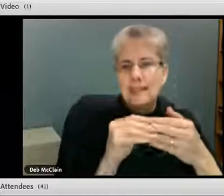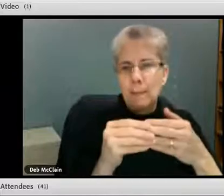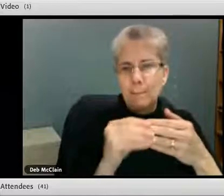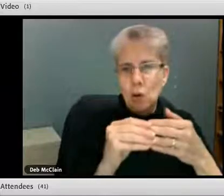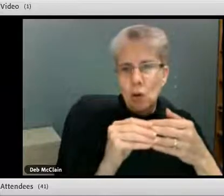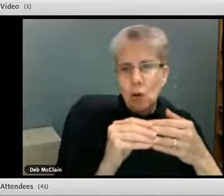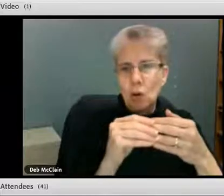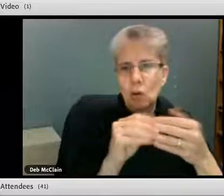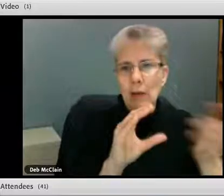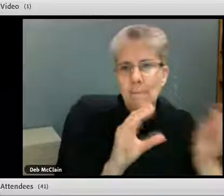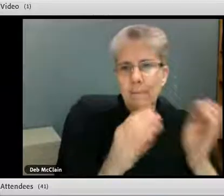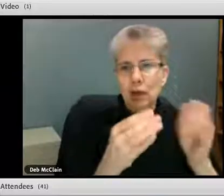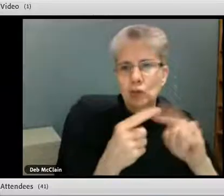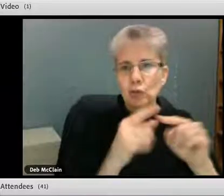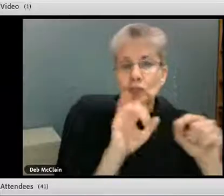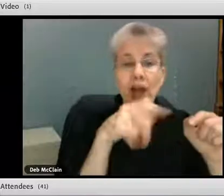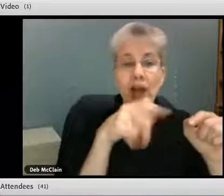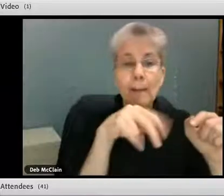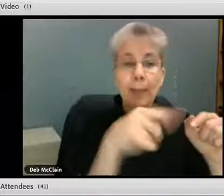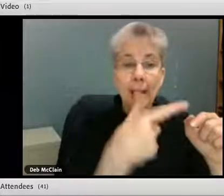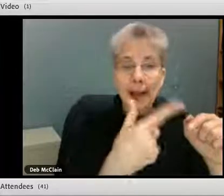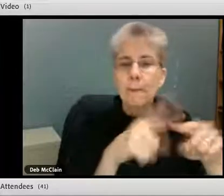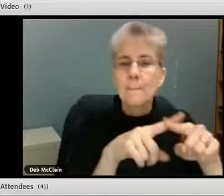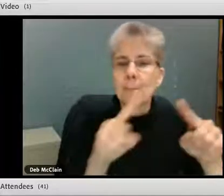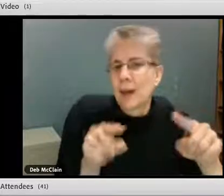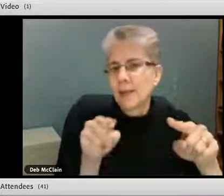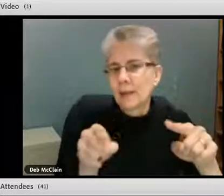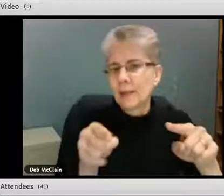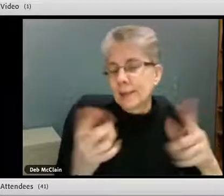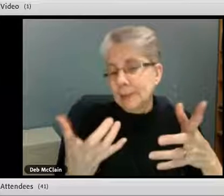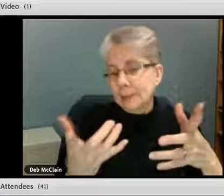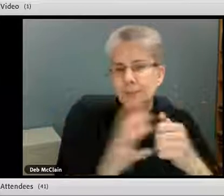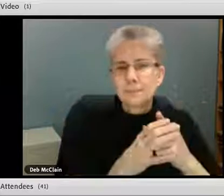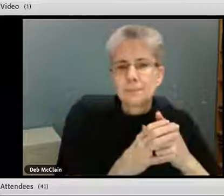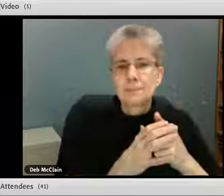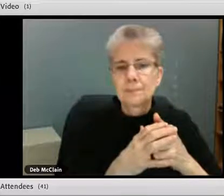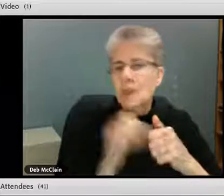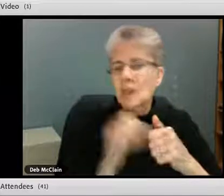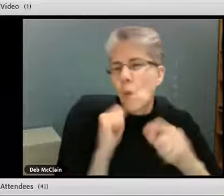But it won't hurt you either way too much.